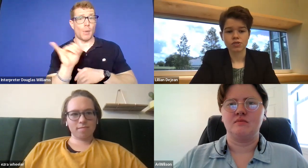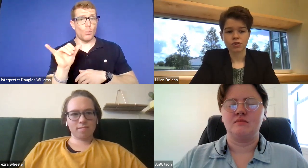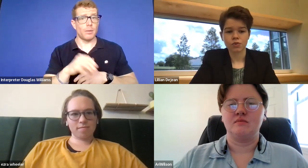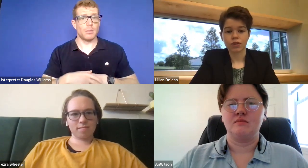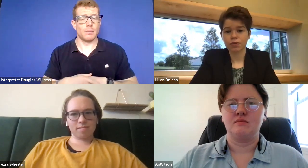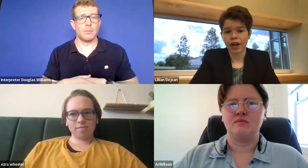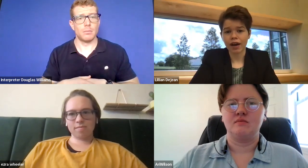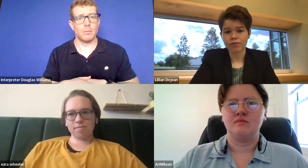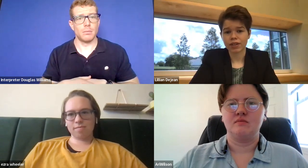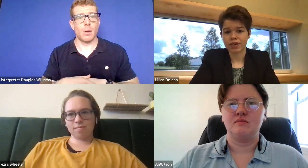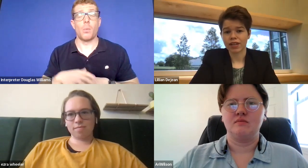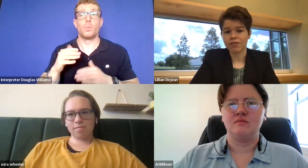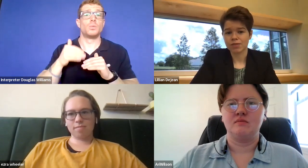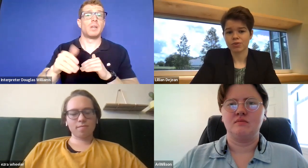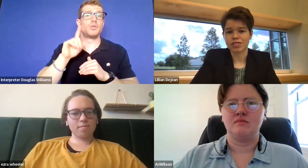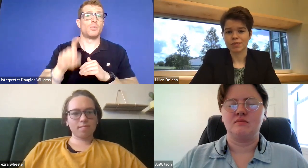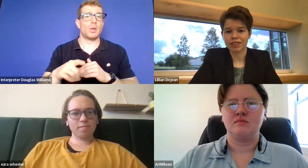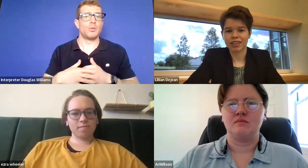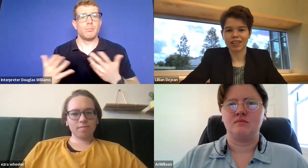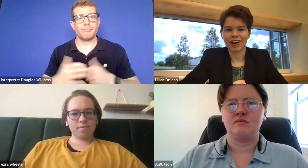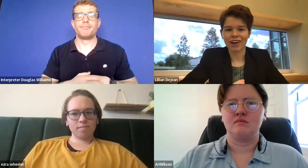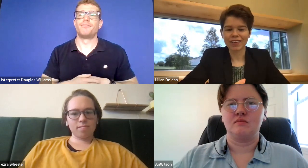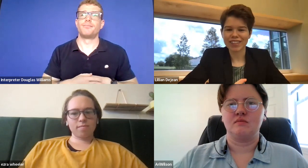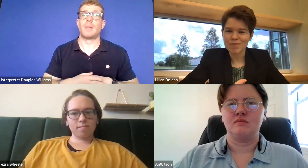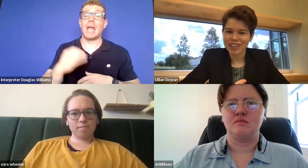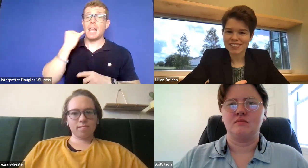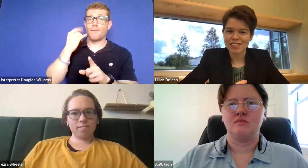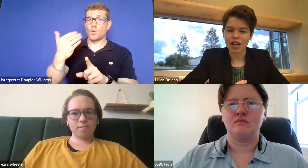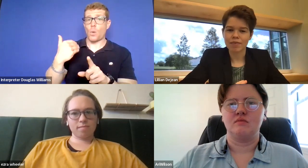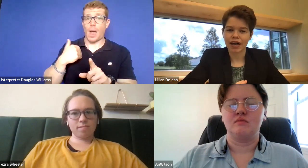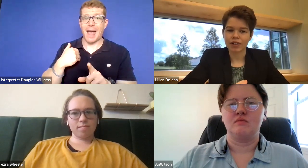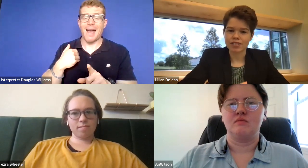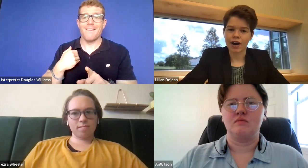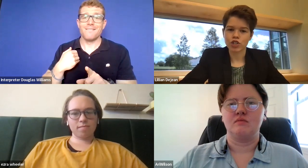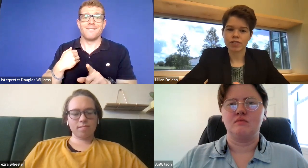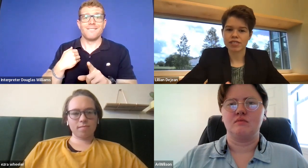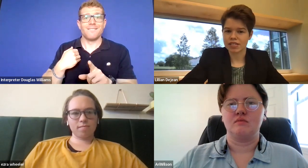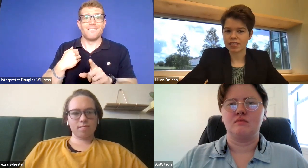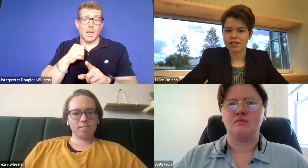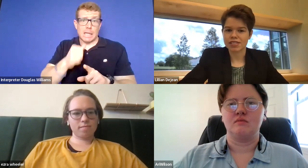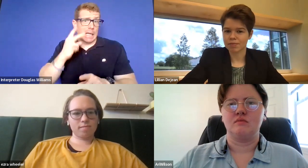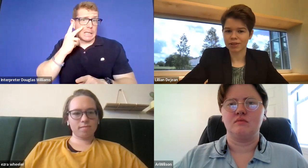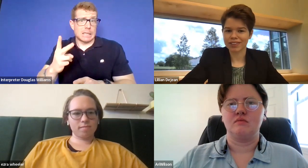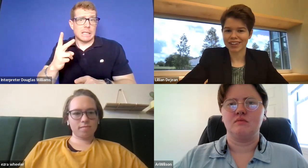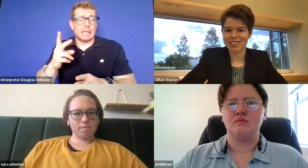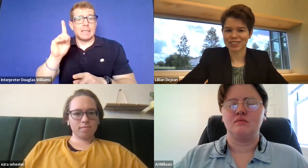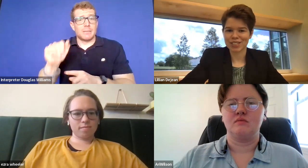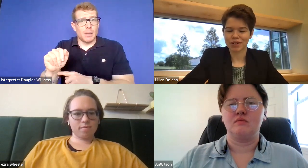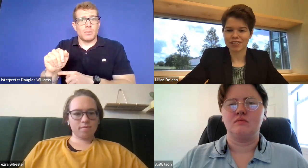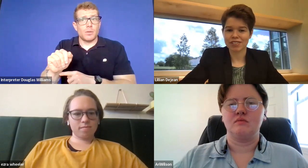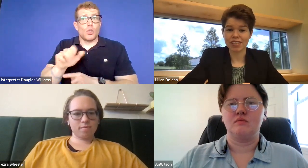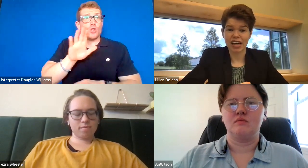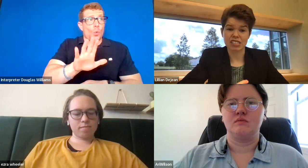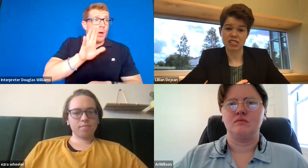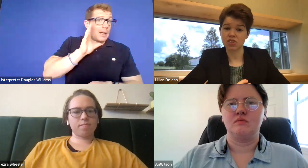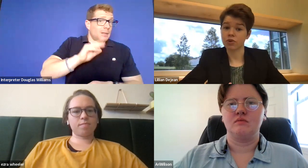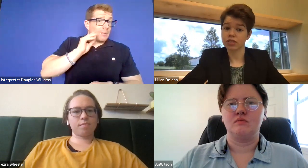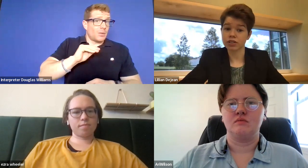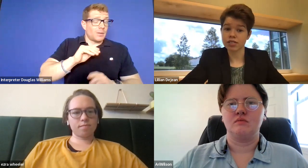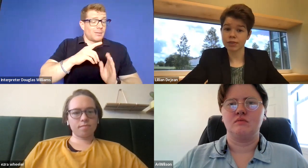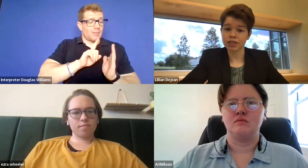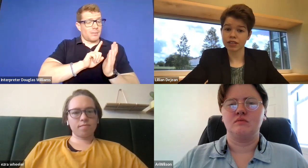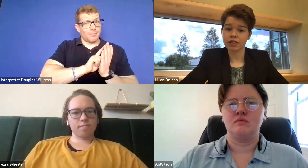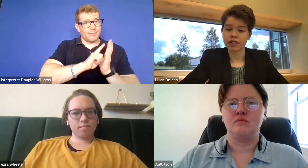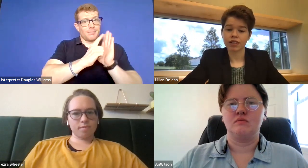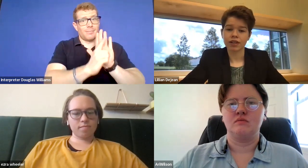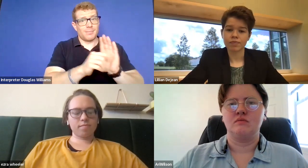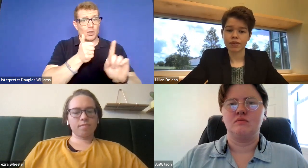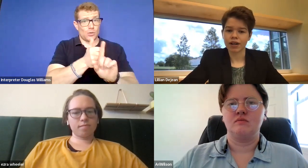So if you have an invisible disability, are the experiences of coming out as LGBT similar as your experiences, as disclosing your disability